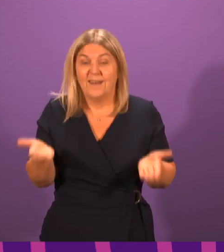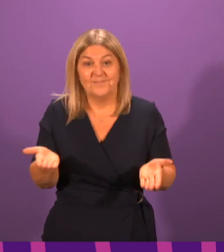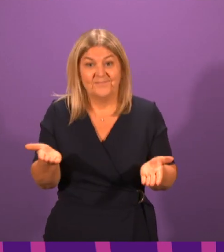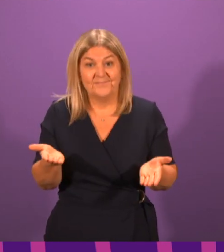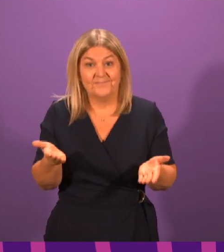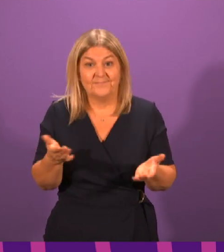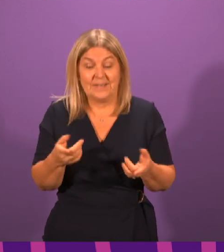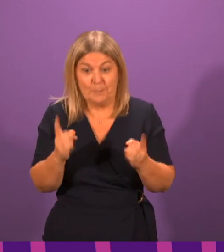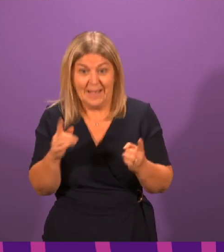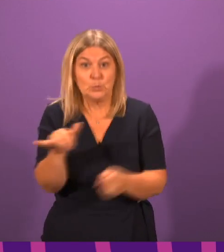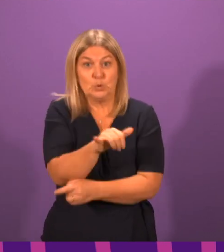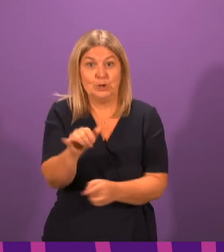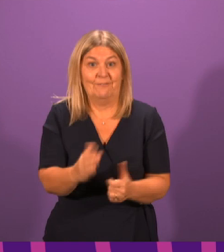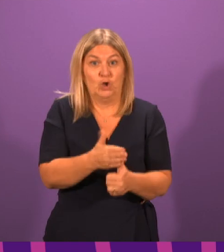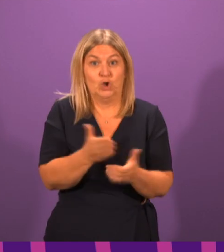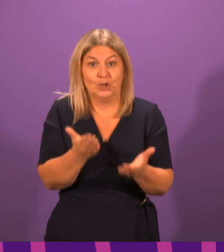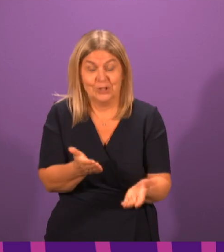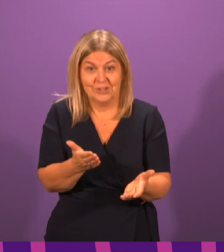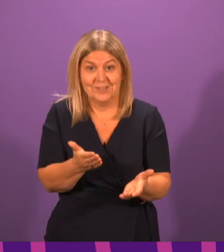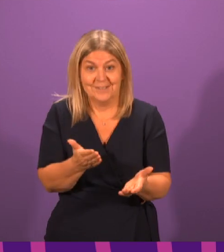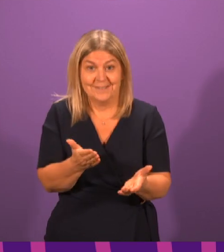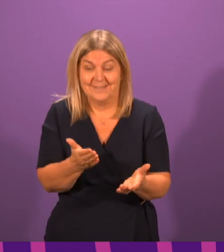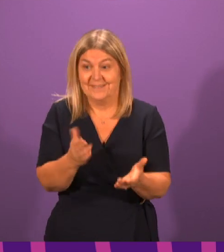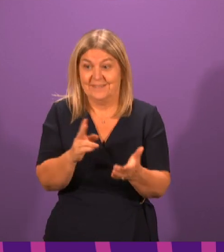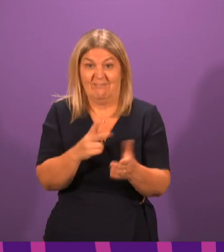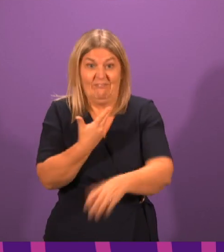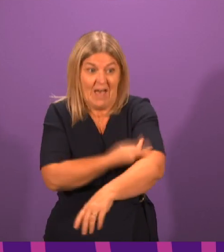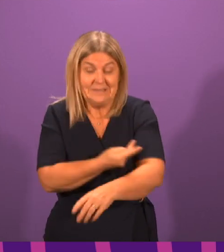comes first and on our continuing work with the UK Government.